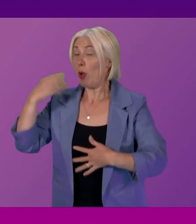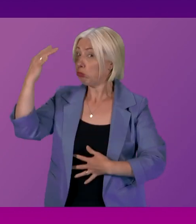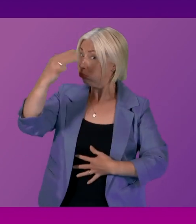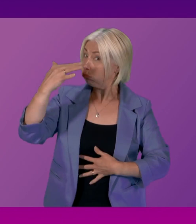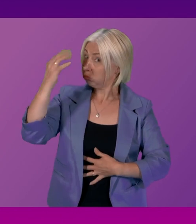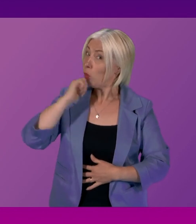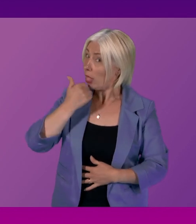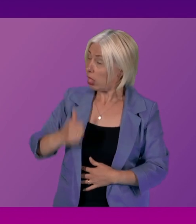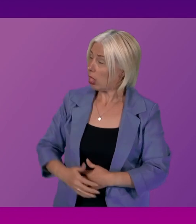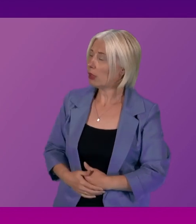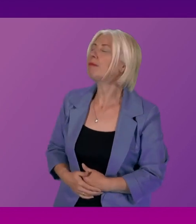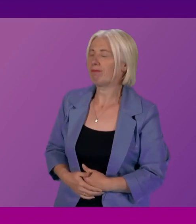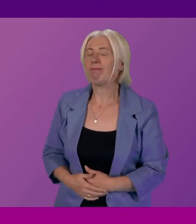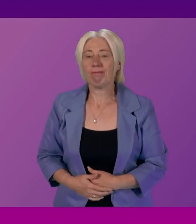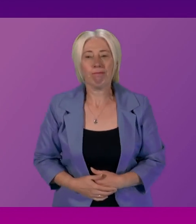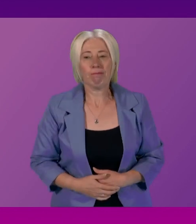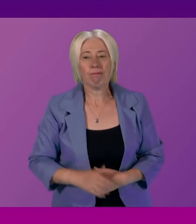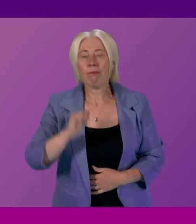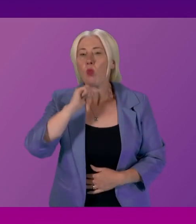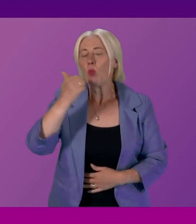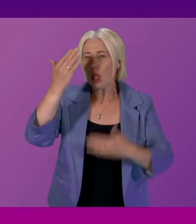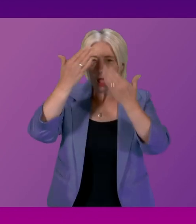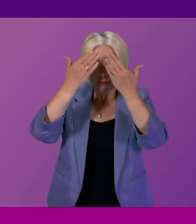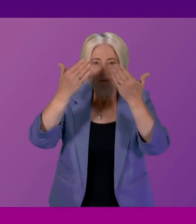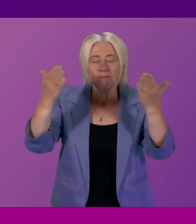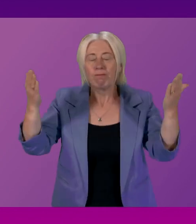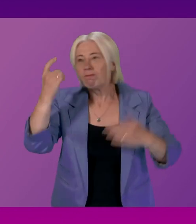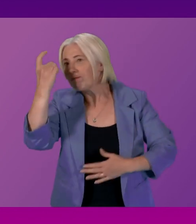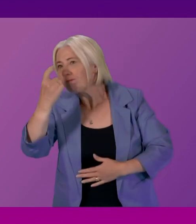Of course we will be open minded in our consideration of the legislation.